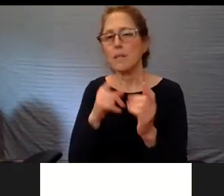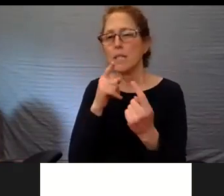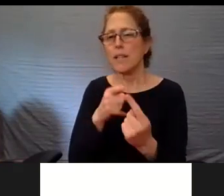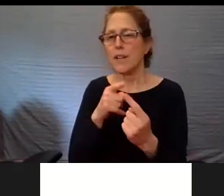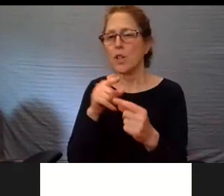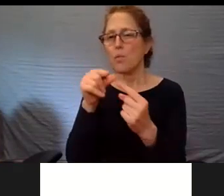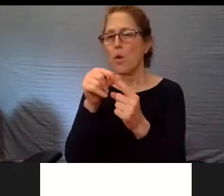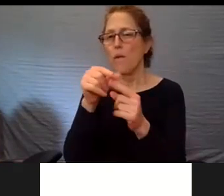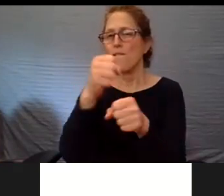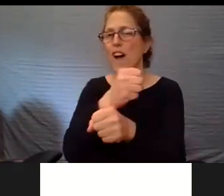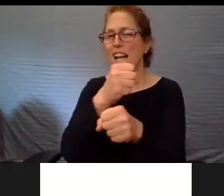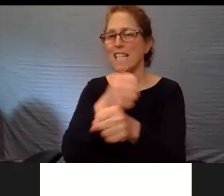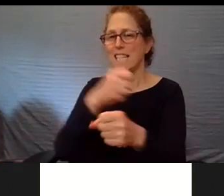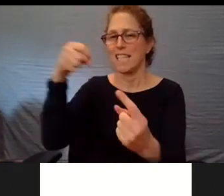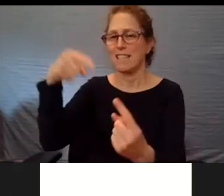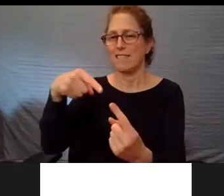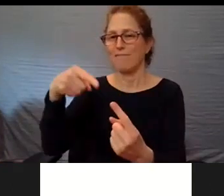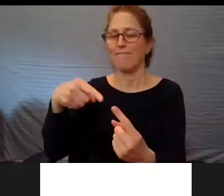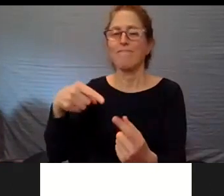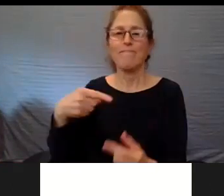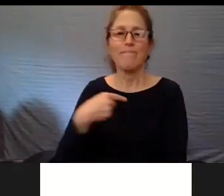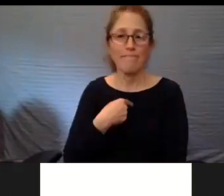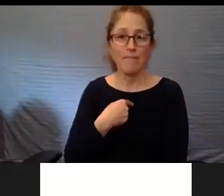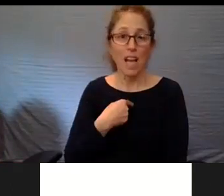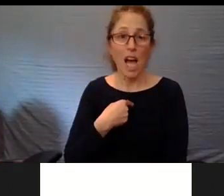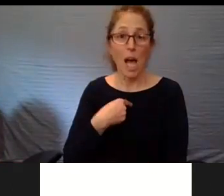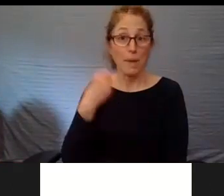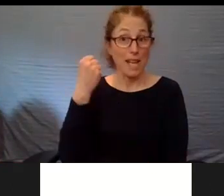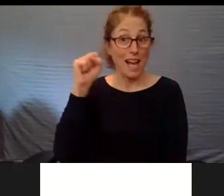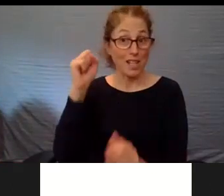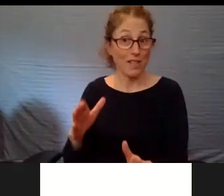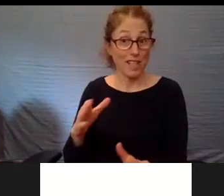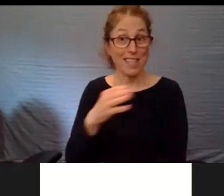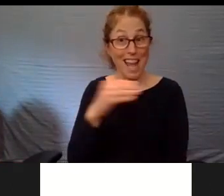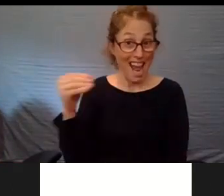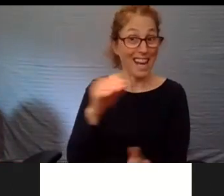I'm as much of an activist as I am an academic, I'd like to think.